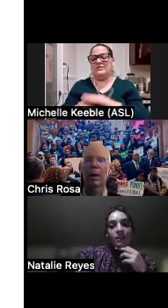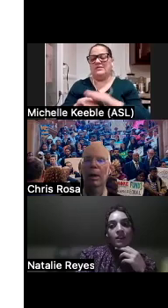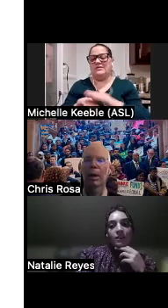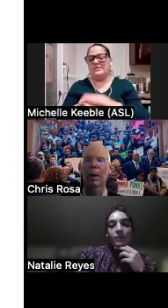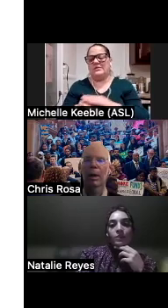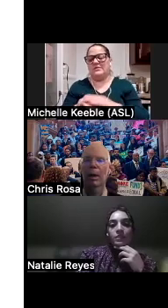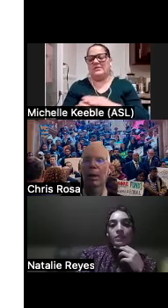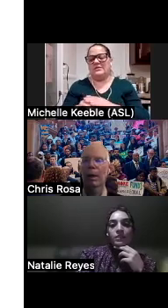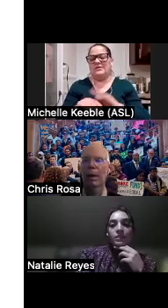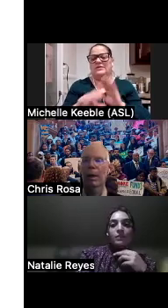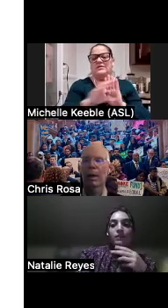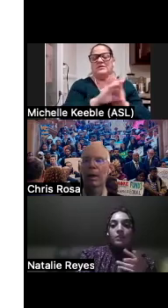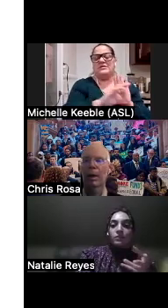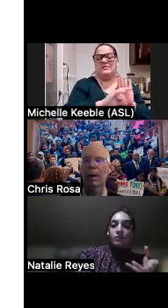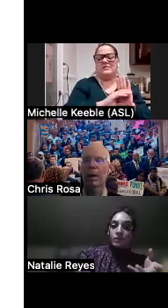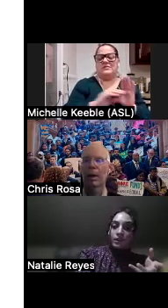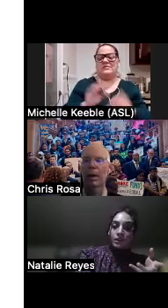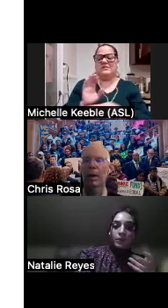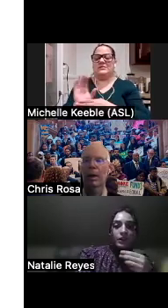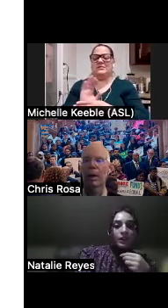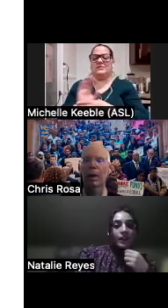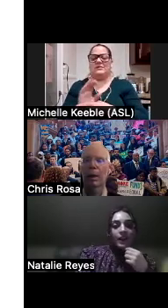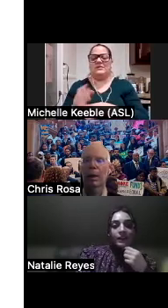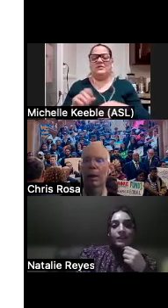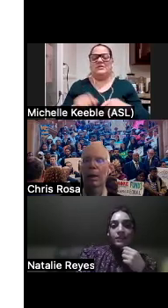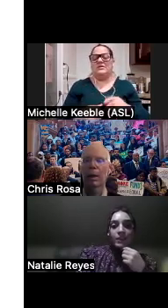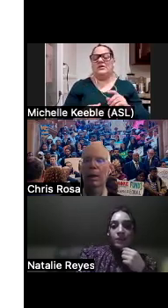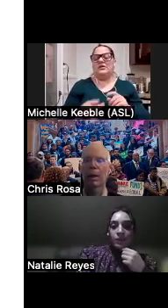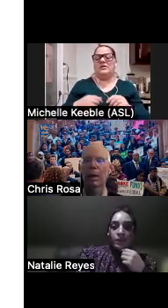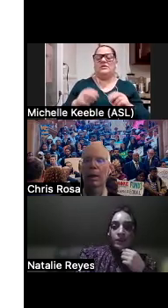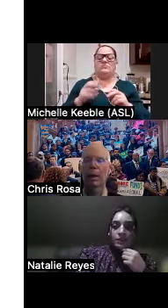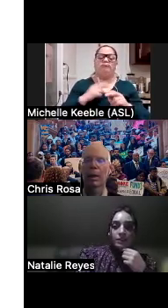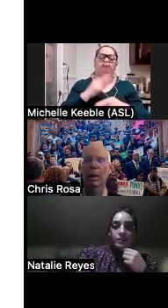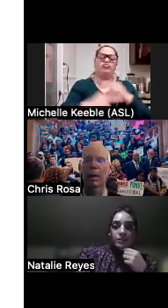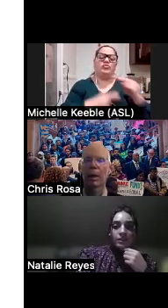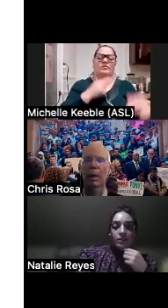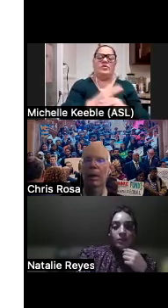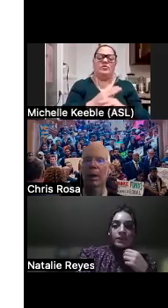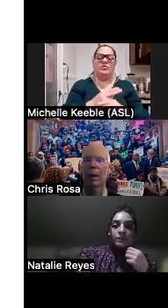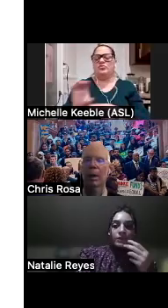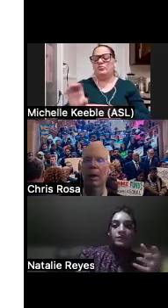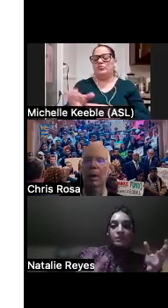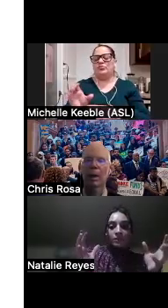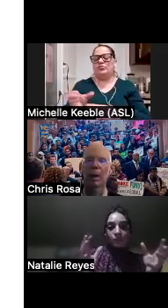Um you will see a universal door knob and there's many more that just incorporated within just this